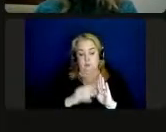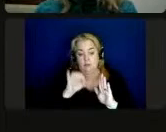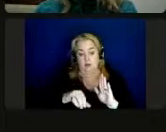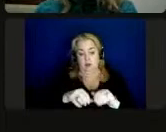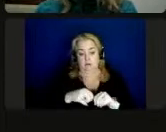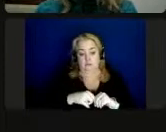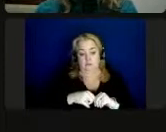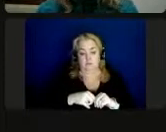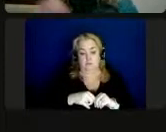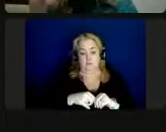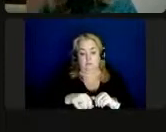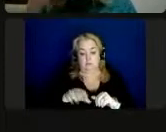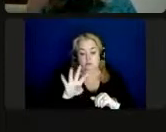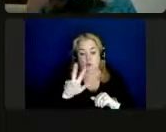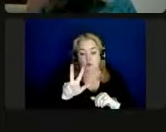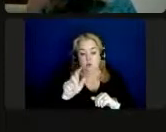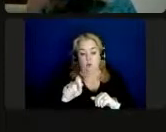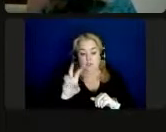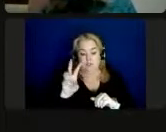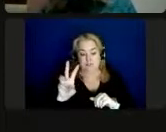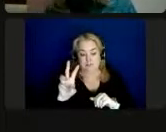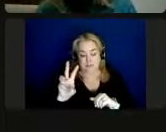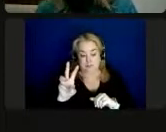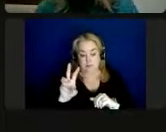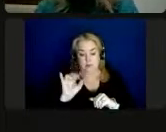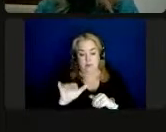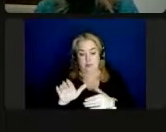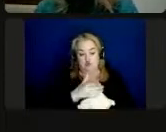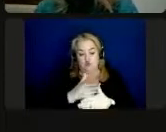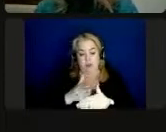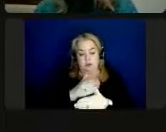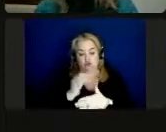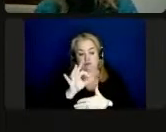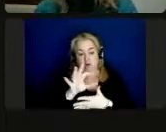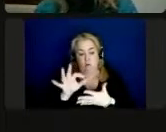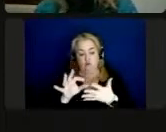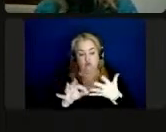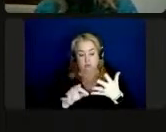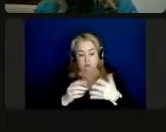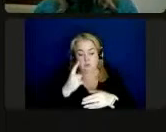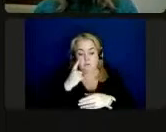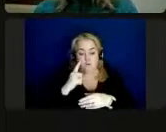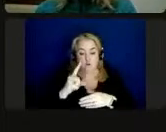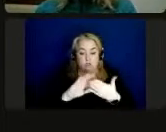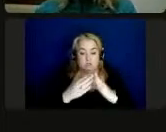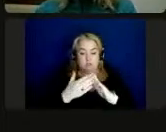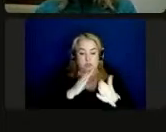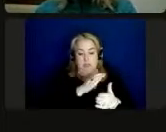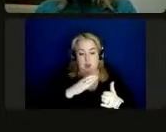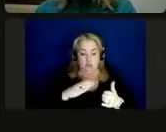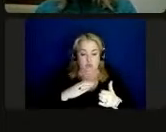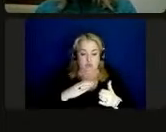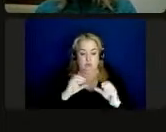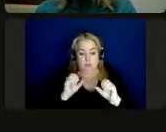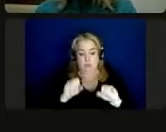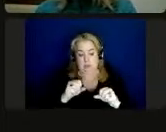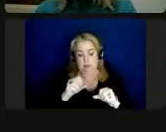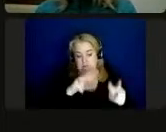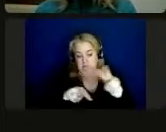IT'S ABOUT 3 MILLION FINALLY